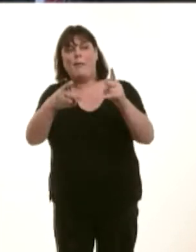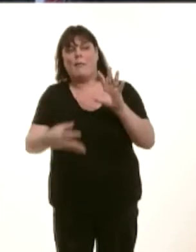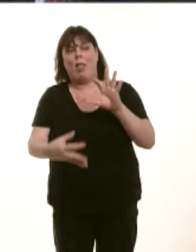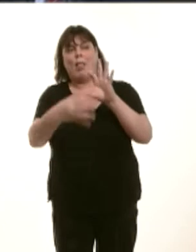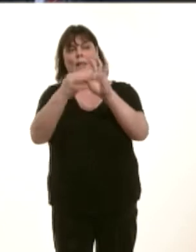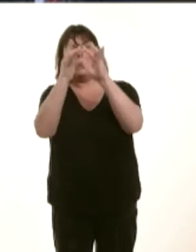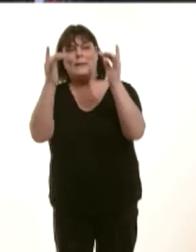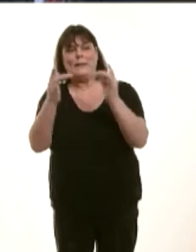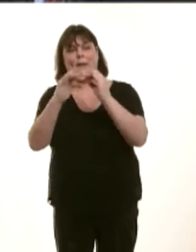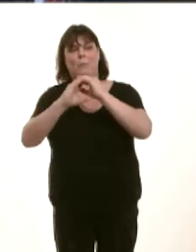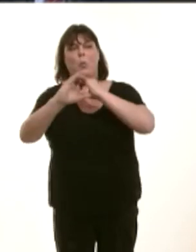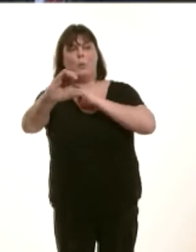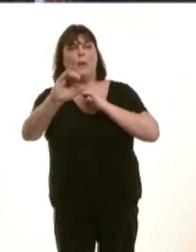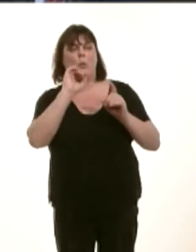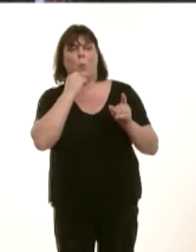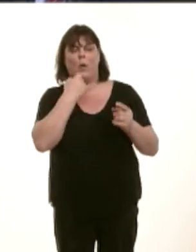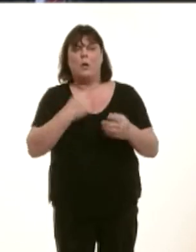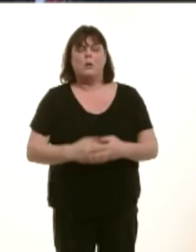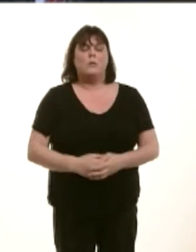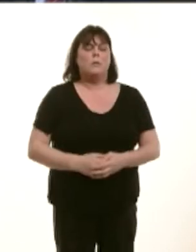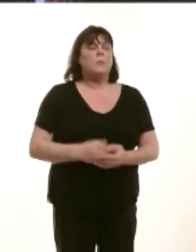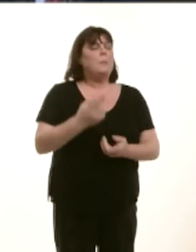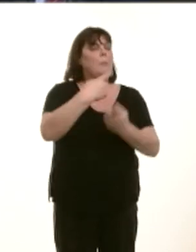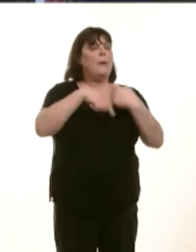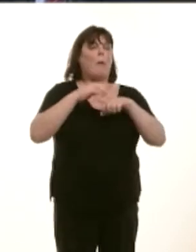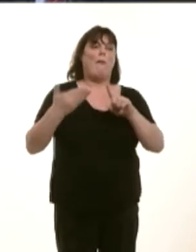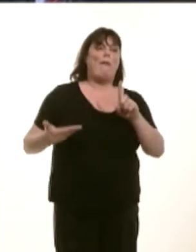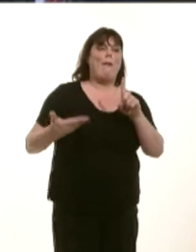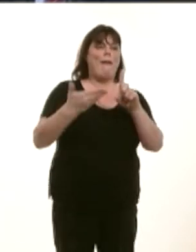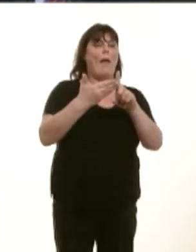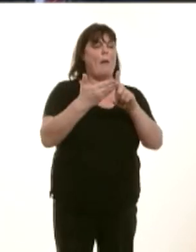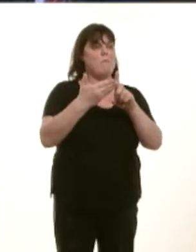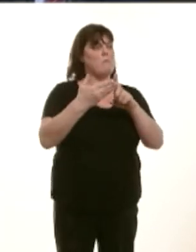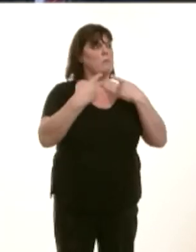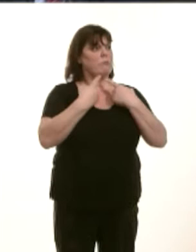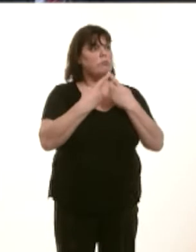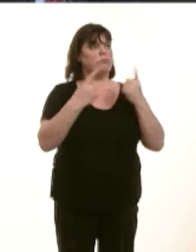the target that we have always made public in this Chamber and elsewhere is a target